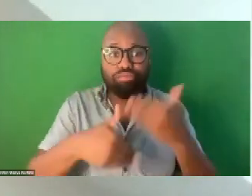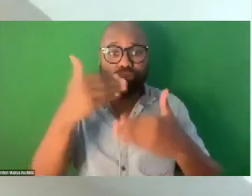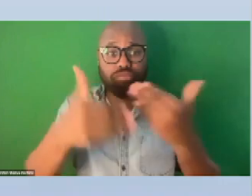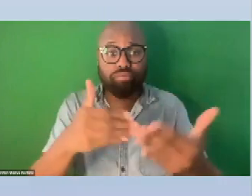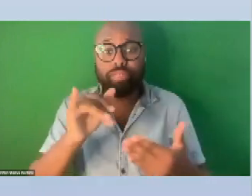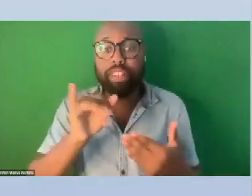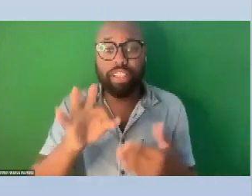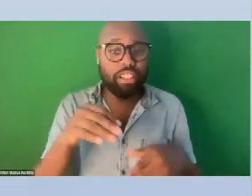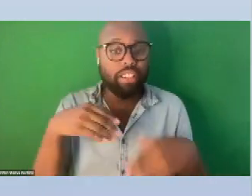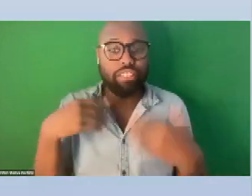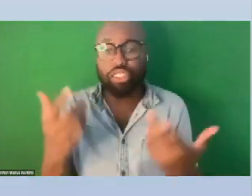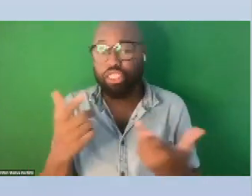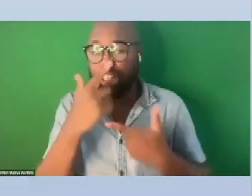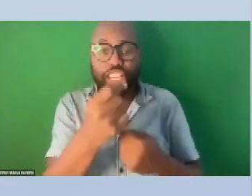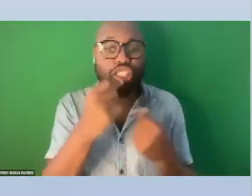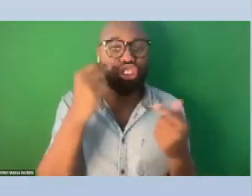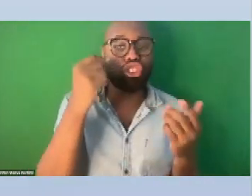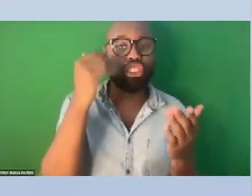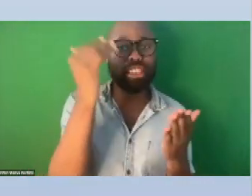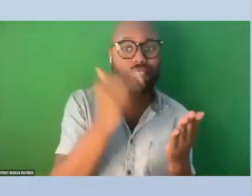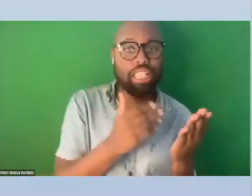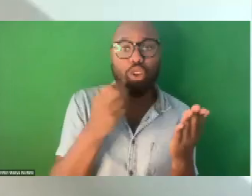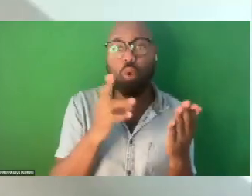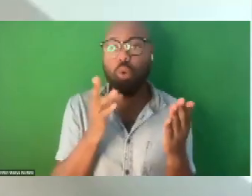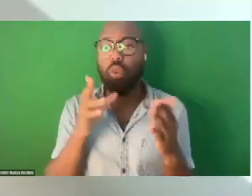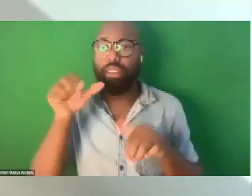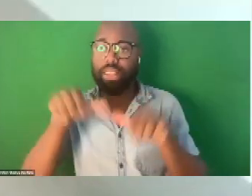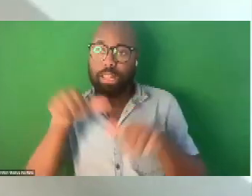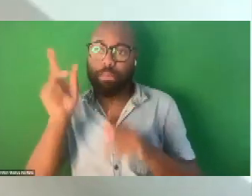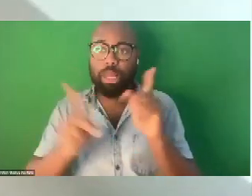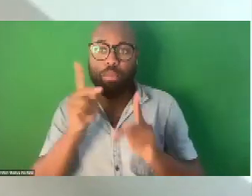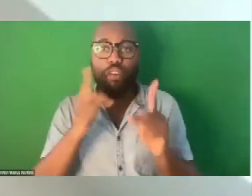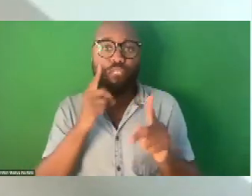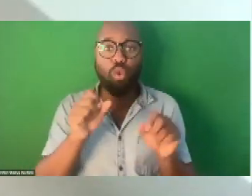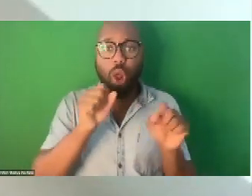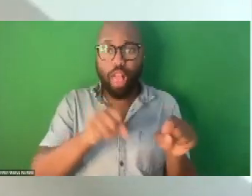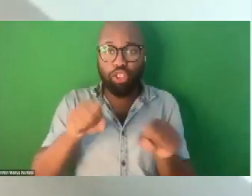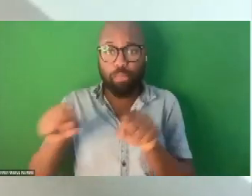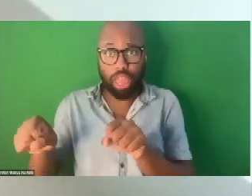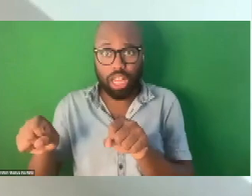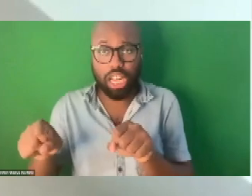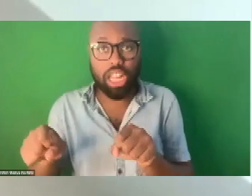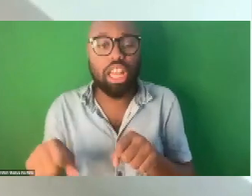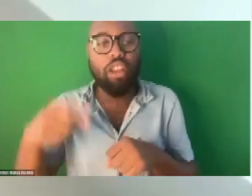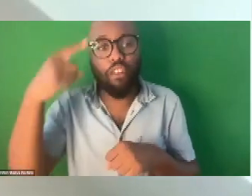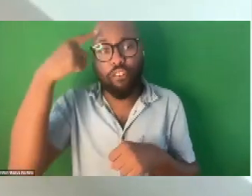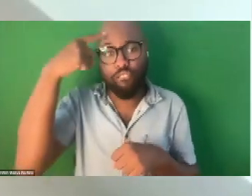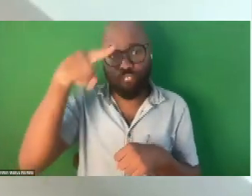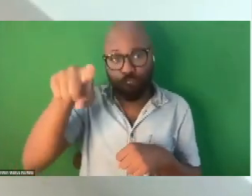if they're assessing people for eligibility before they're placed on the list.